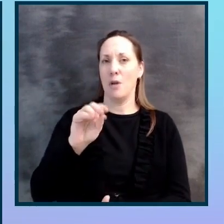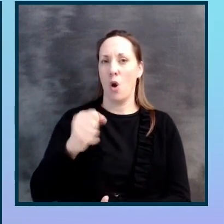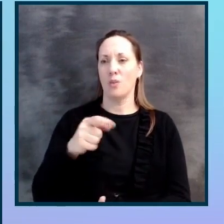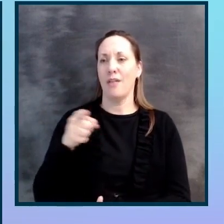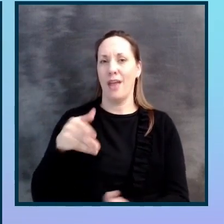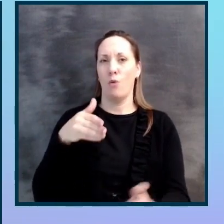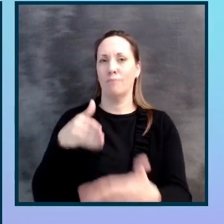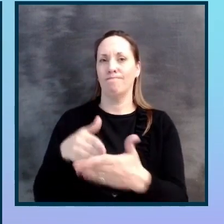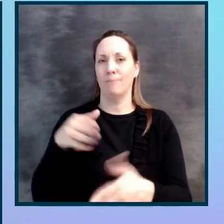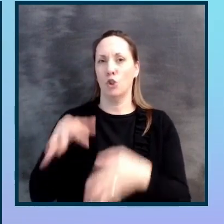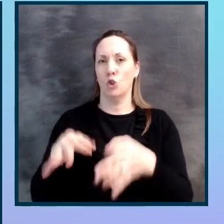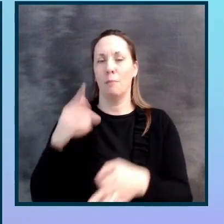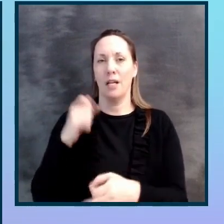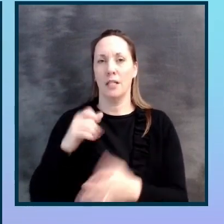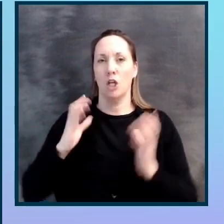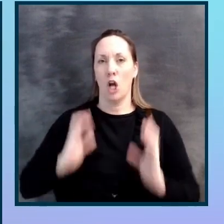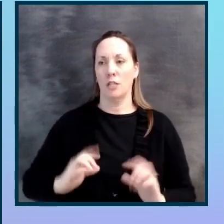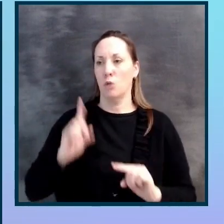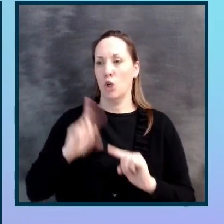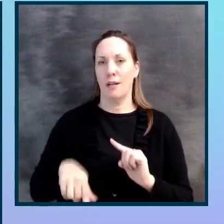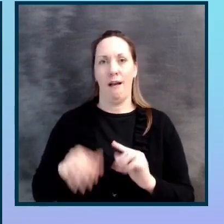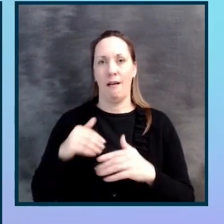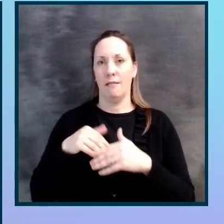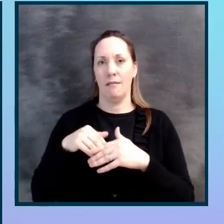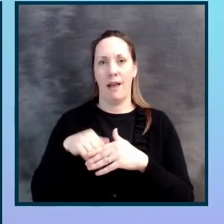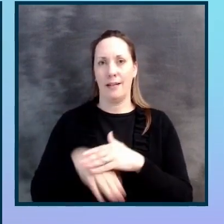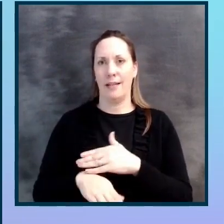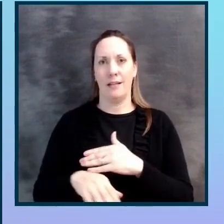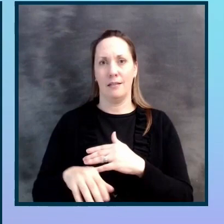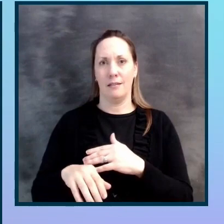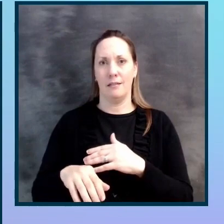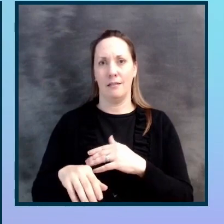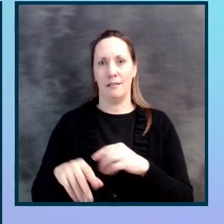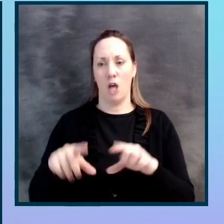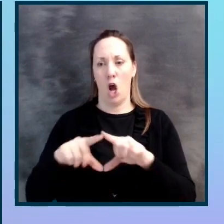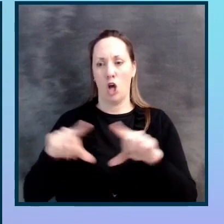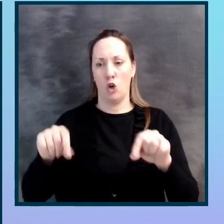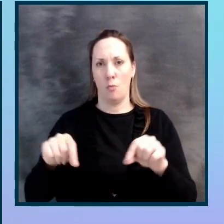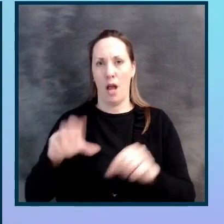because a customer could not access a coupon code in a particular browser.